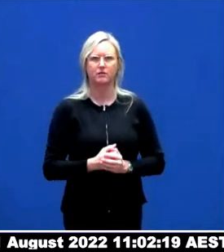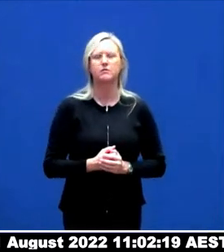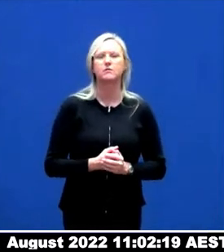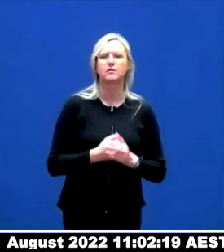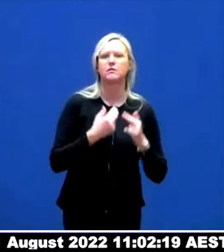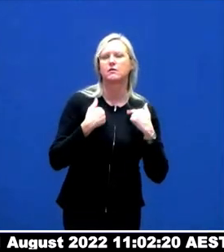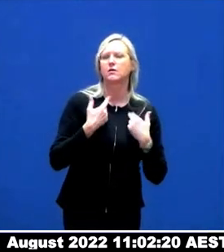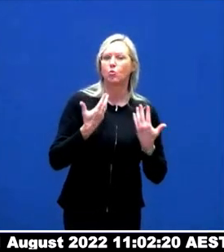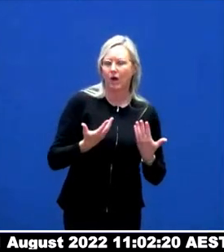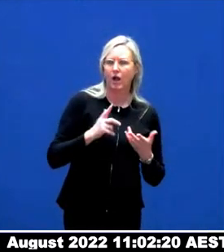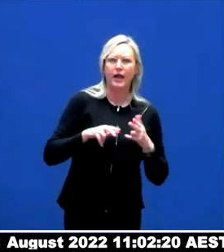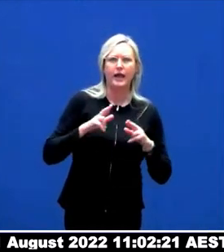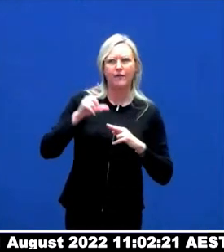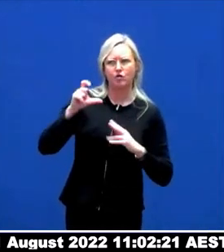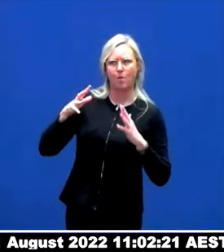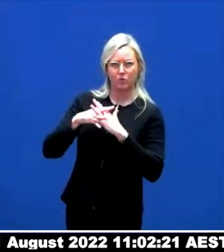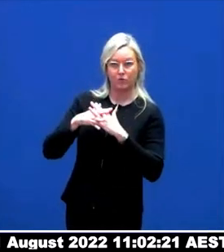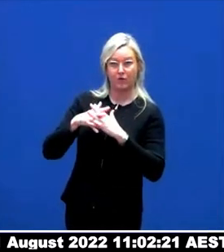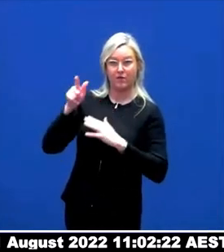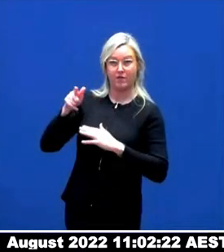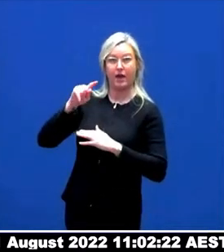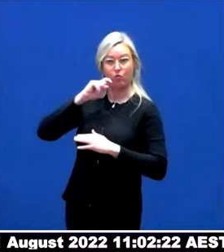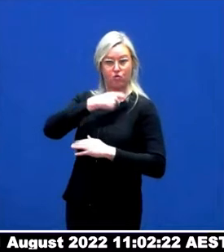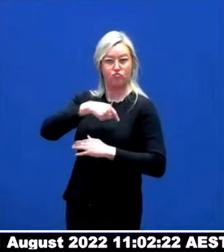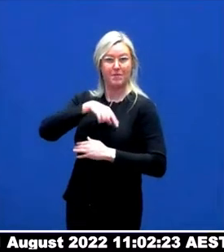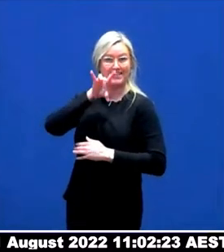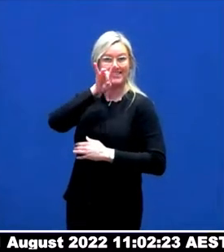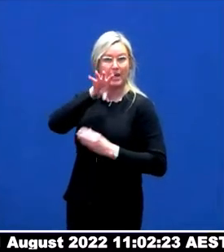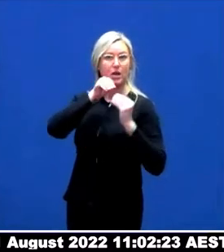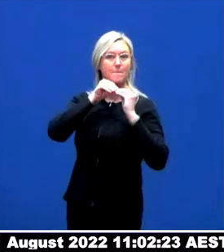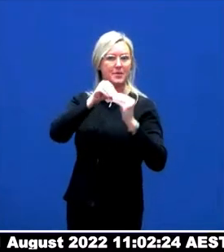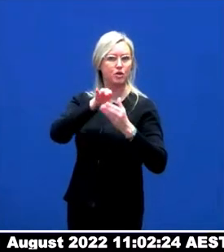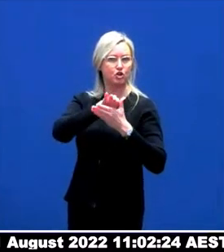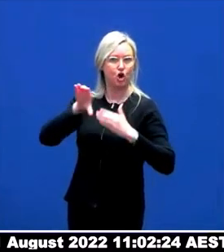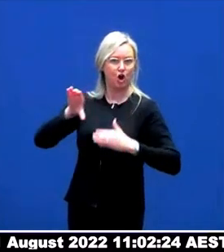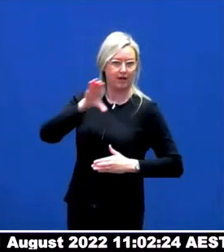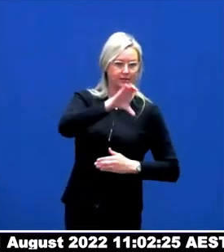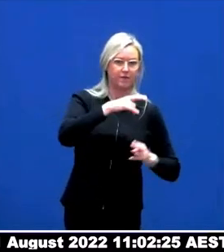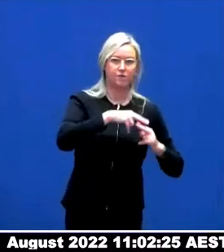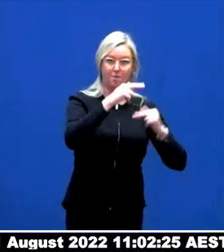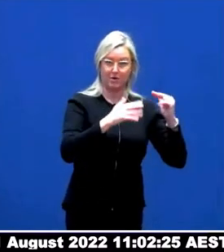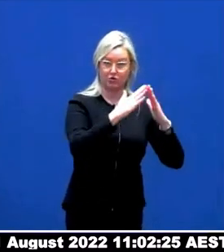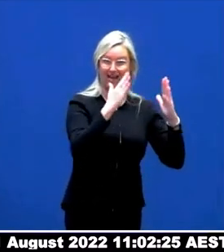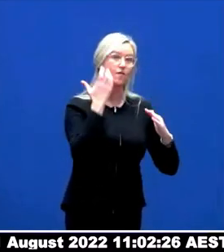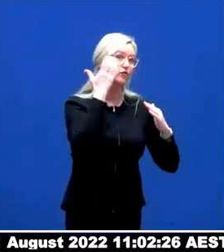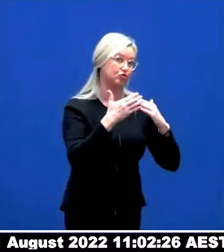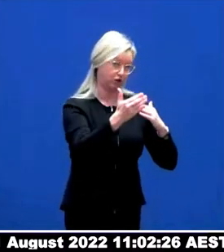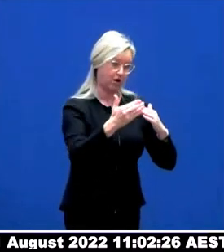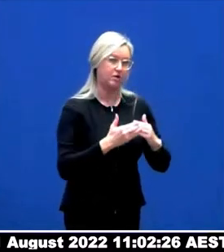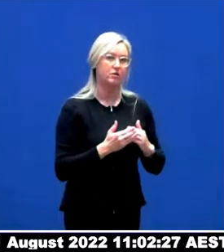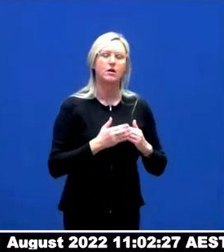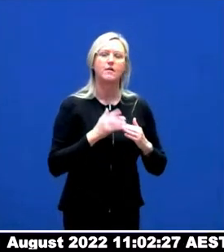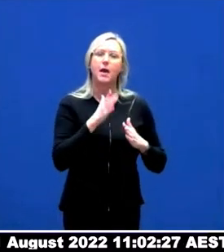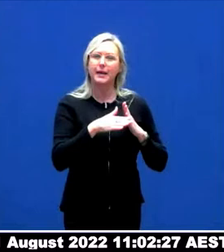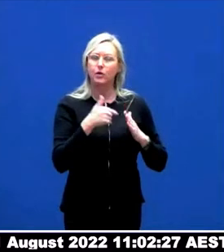commit $10 billion to a housing fund, that the aim is that, into the future, Australia